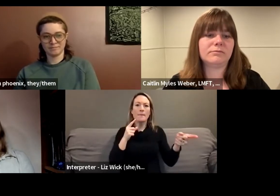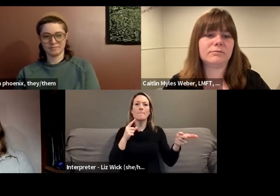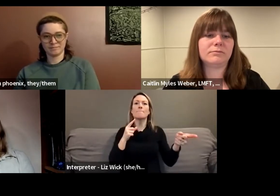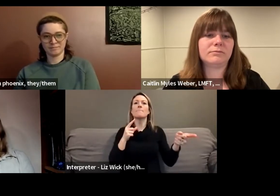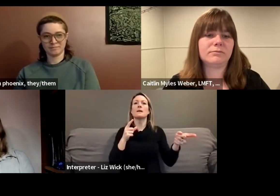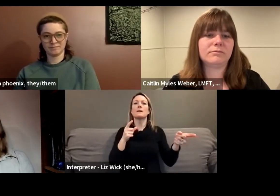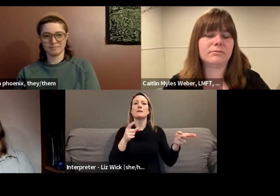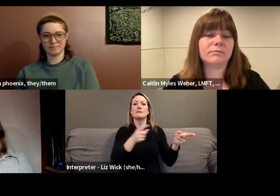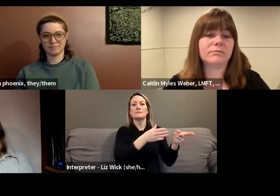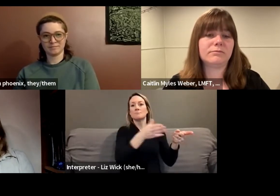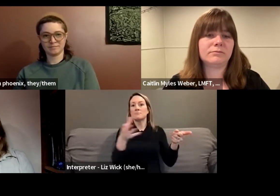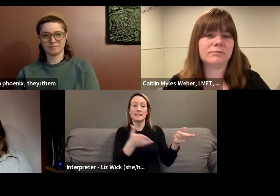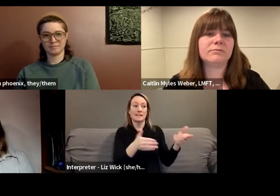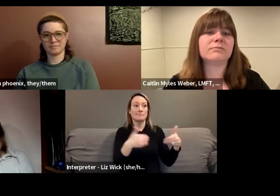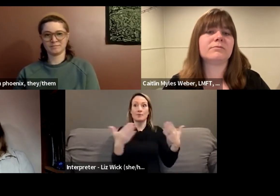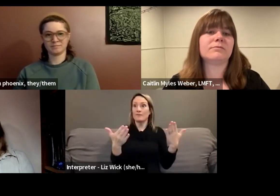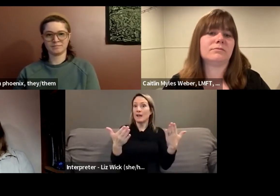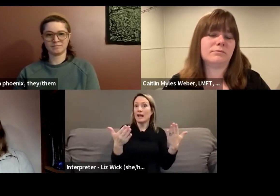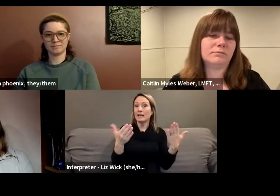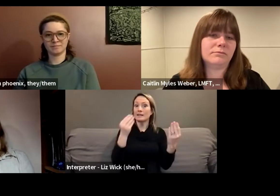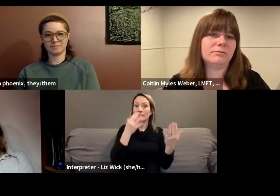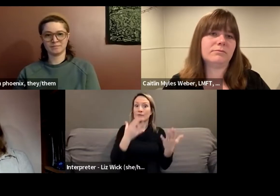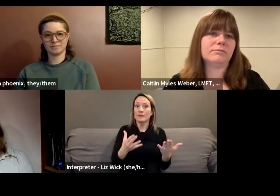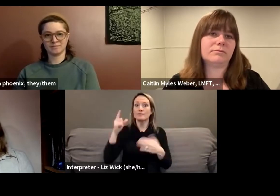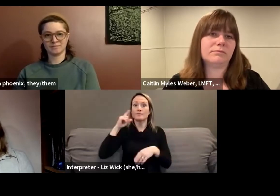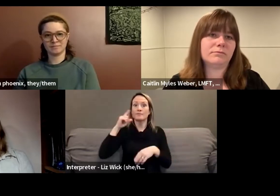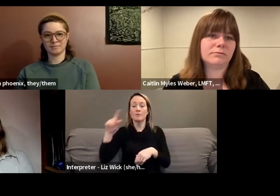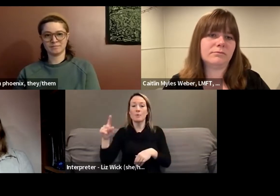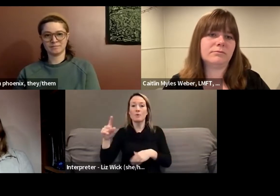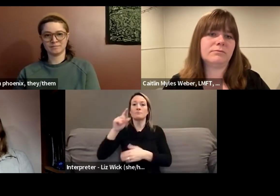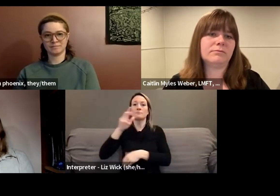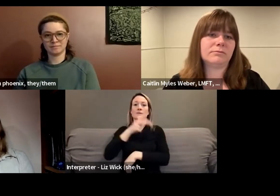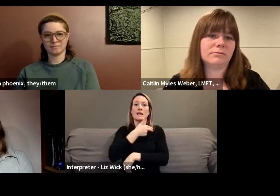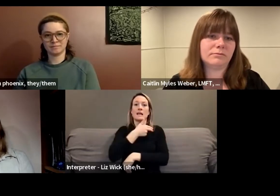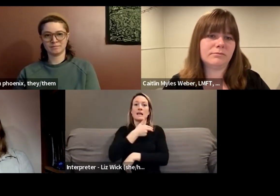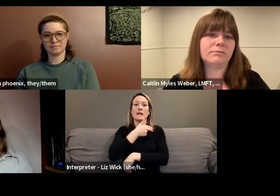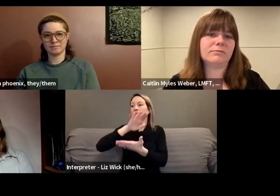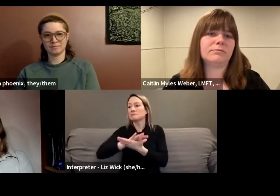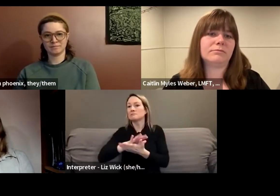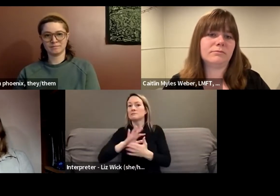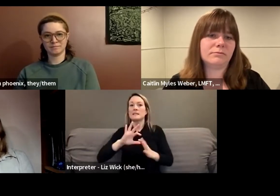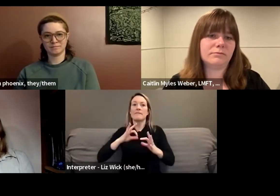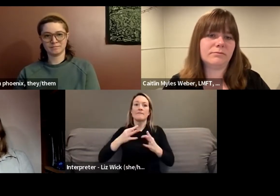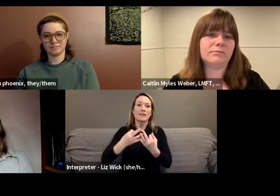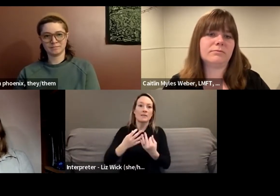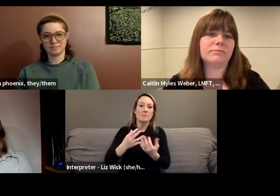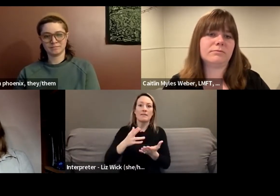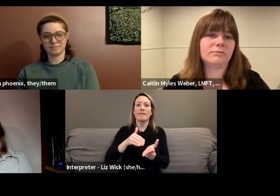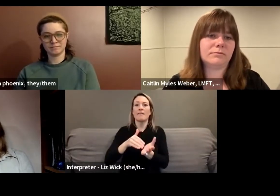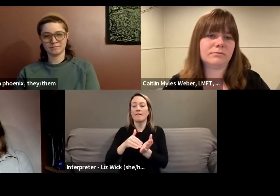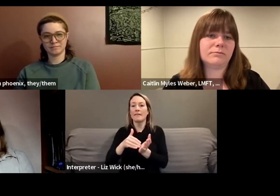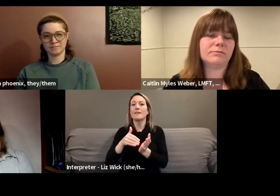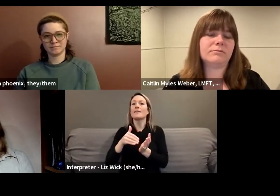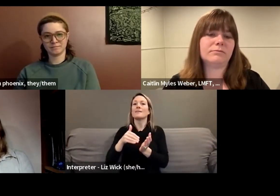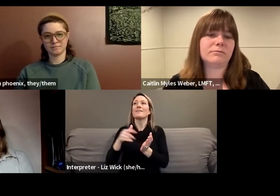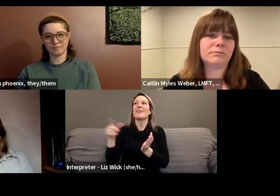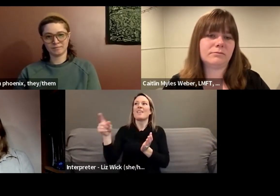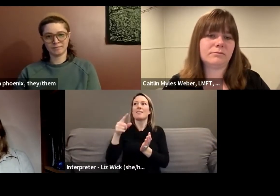to hospitals, to family, to... Doesn't matter. It's so that they can come and get their education,